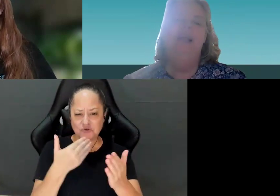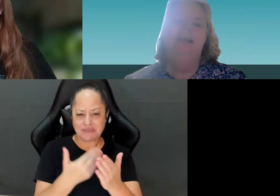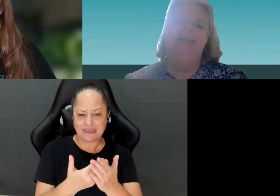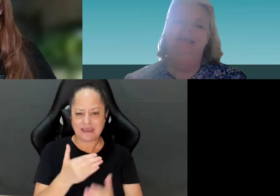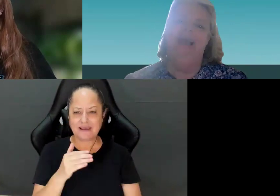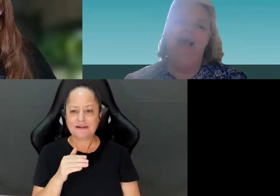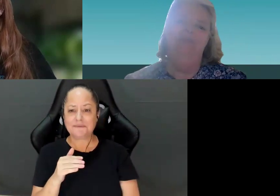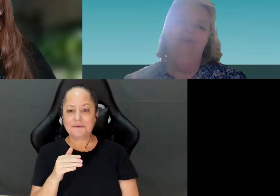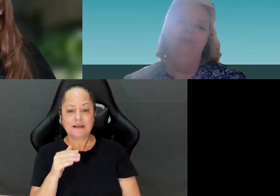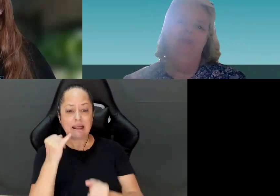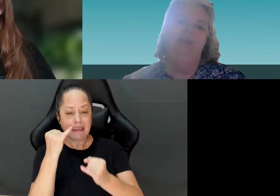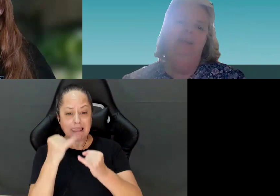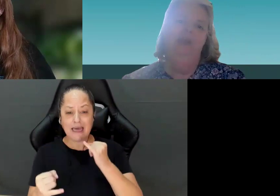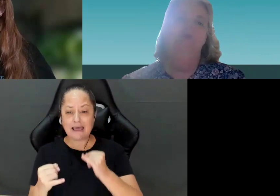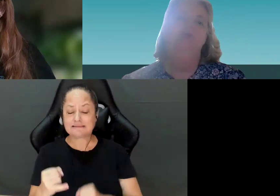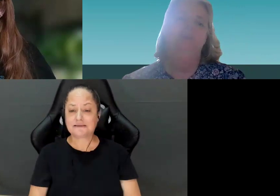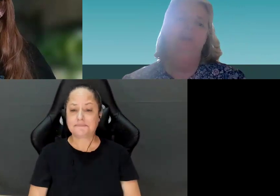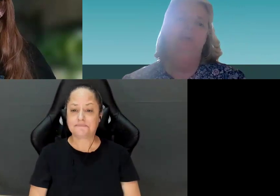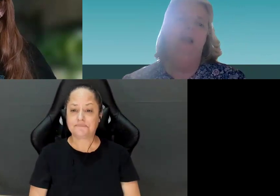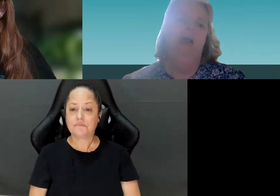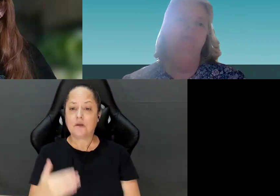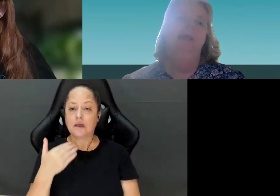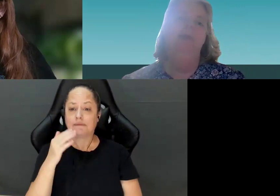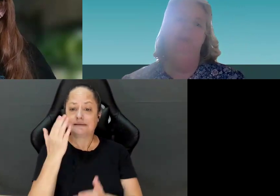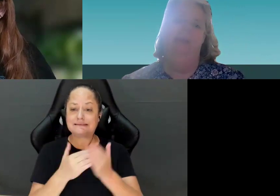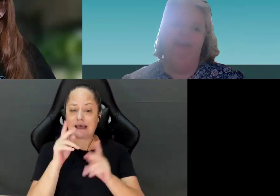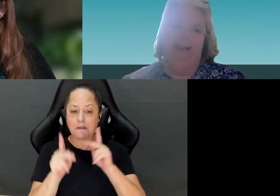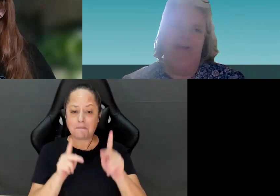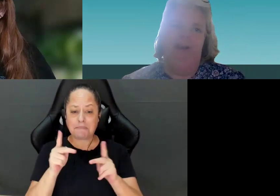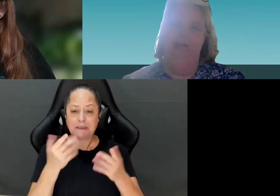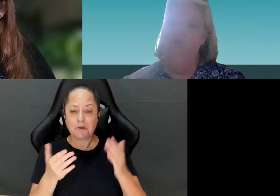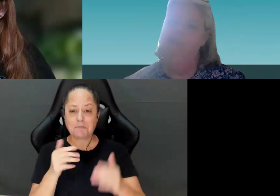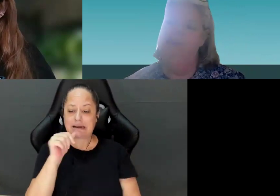And then finally, lastly, just to we have got some people on the line who may not be at that stage yet.